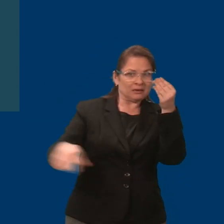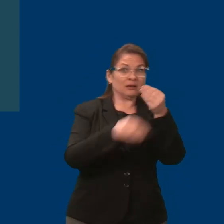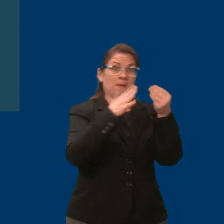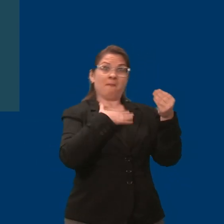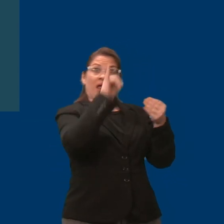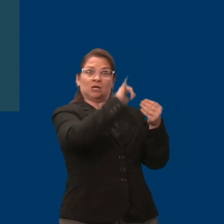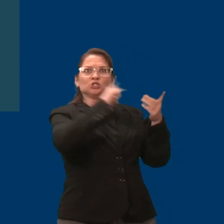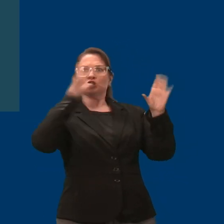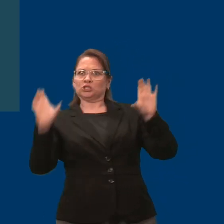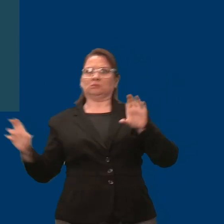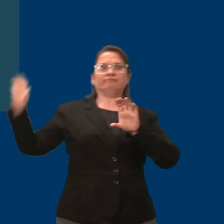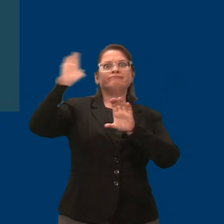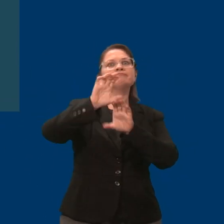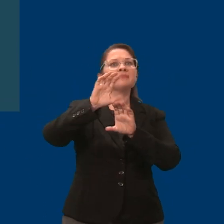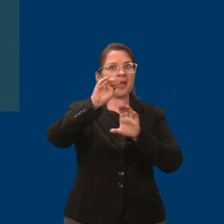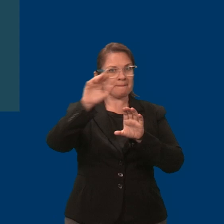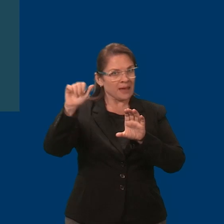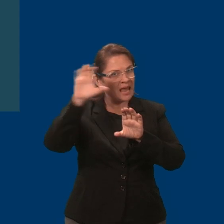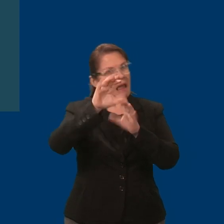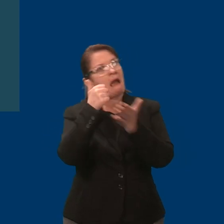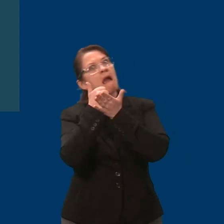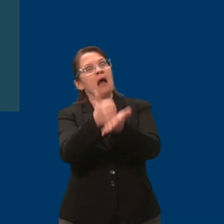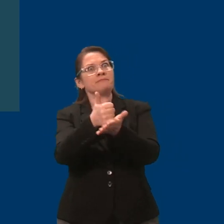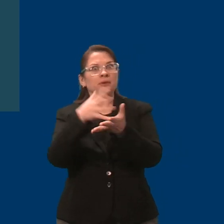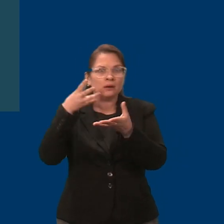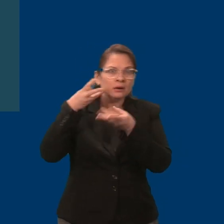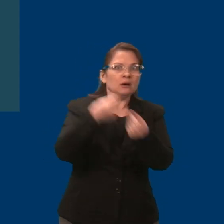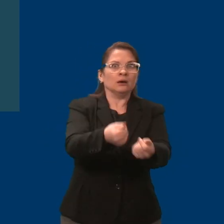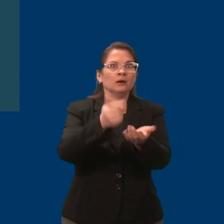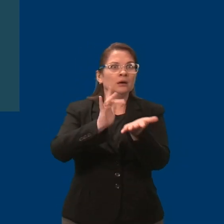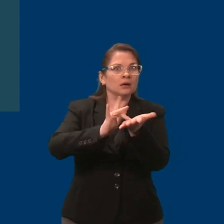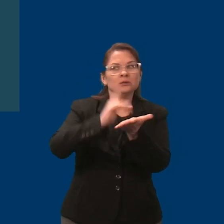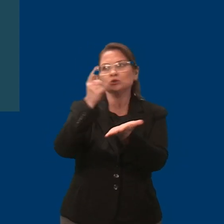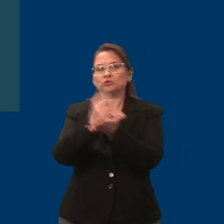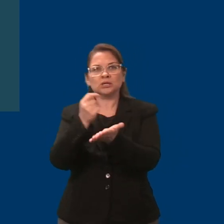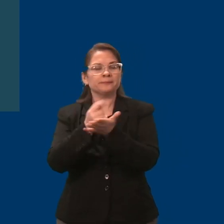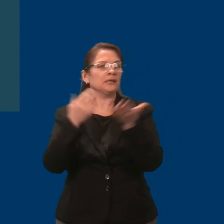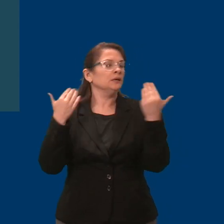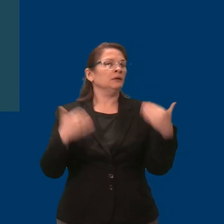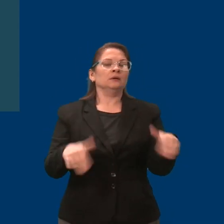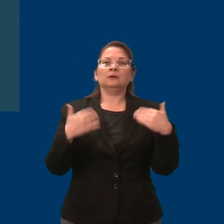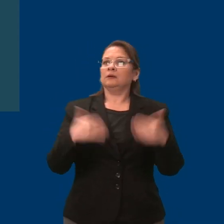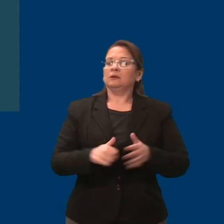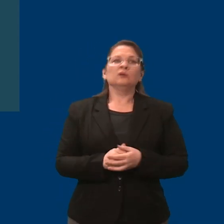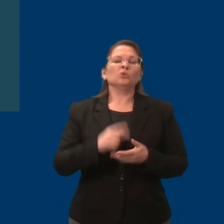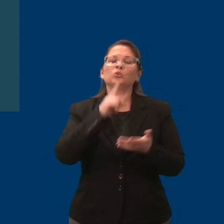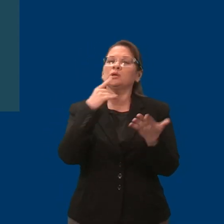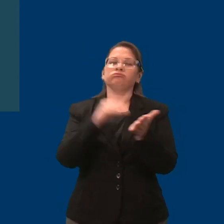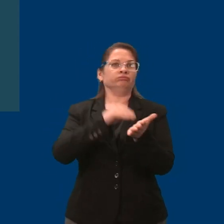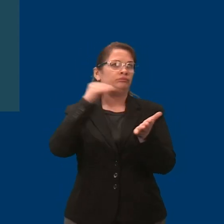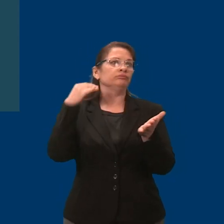when our primary insurance denies Leo's recommended treatment plans. If insurance barriers for rare disease patients